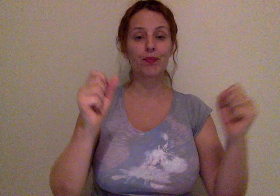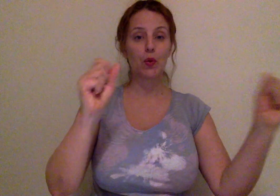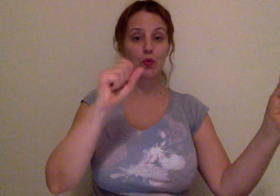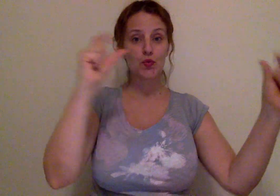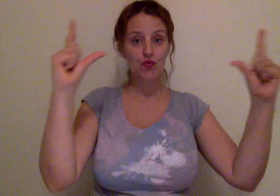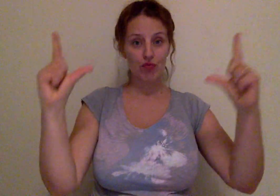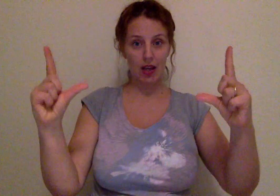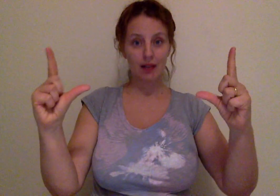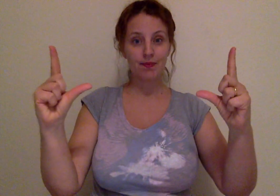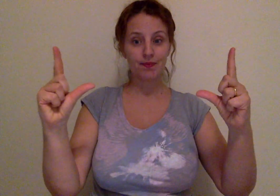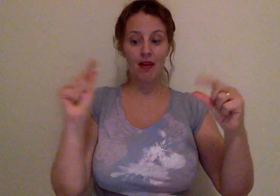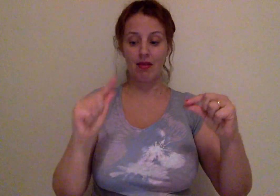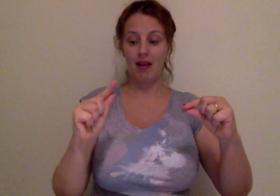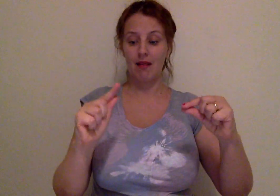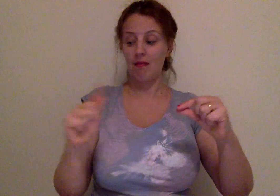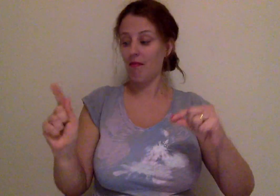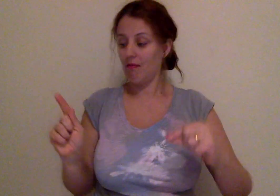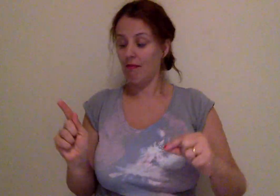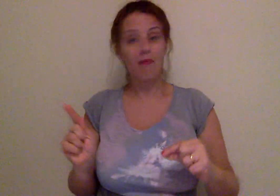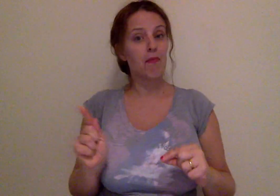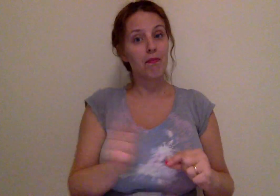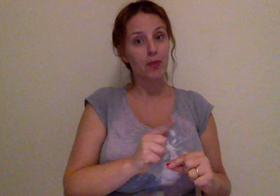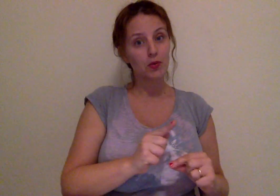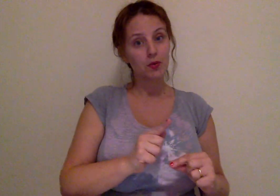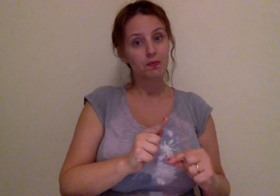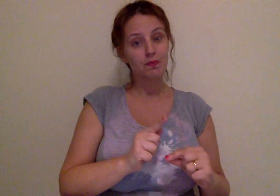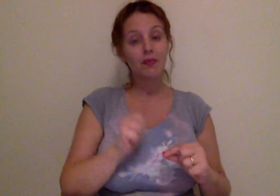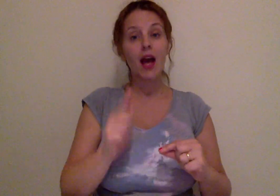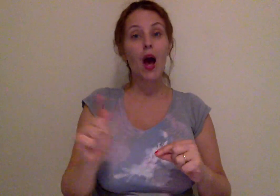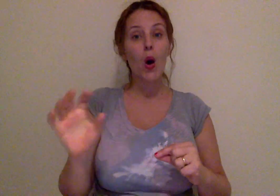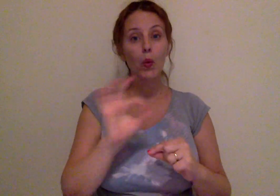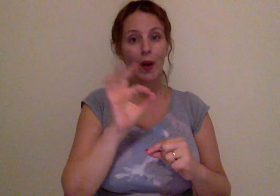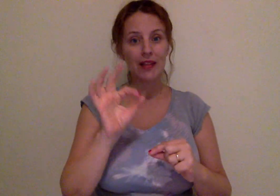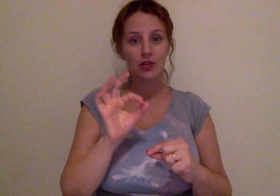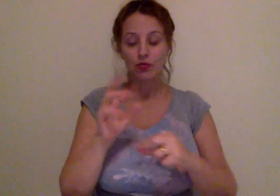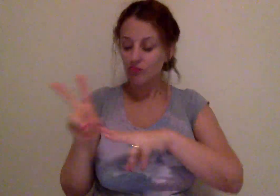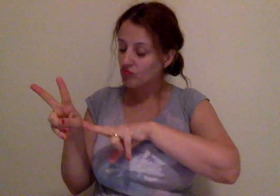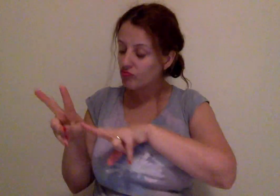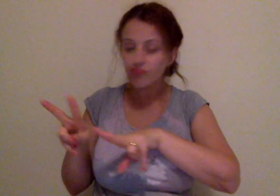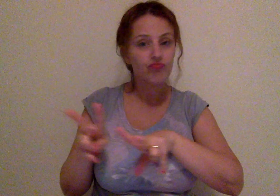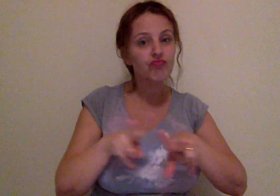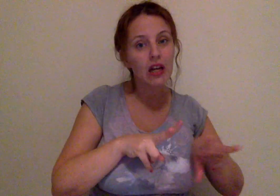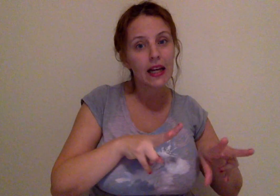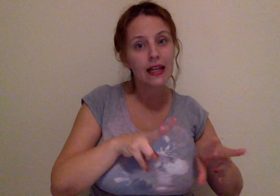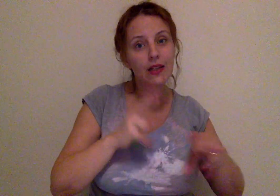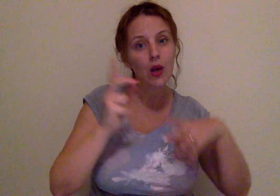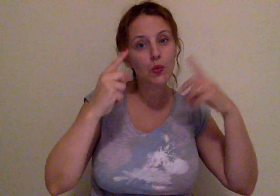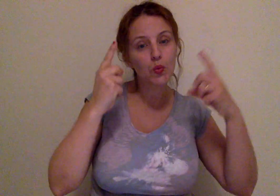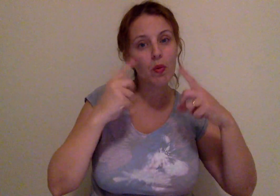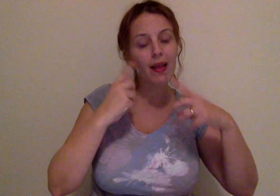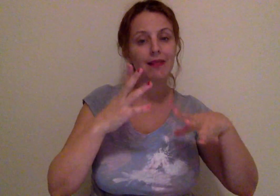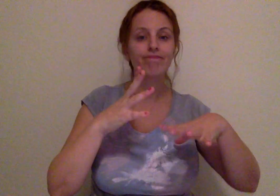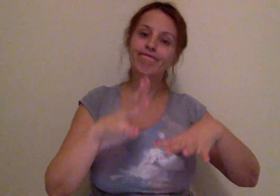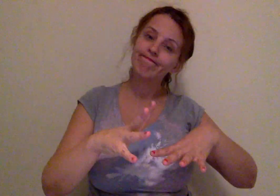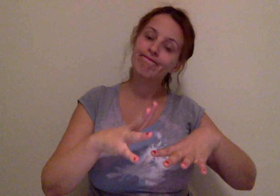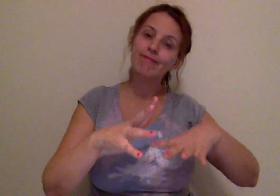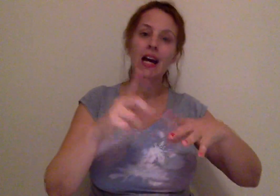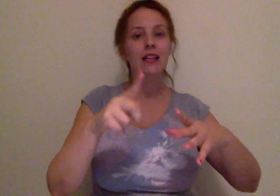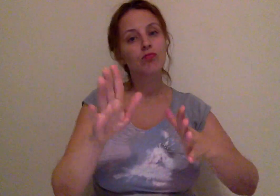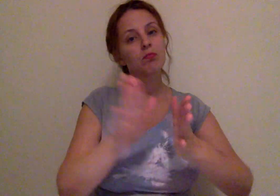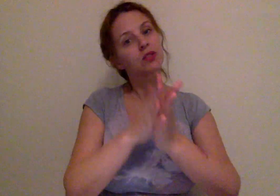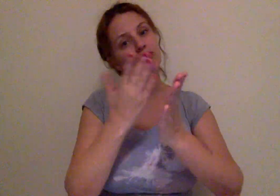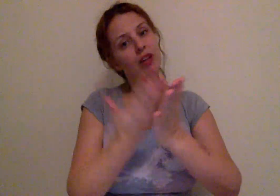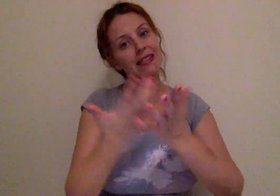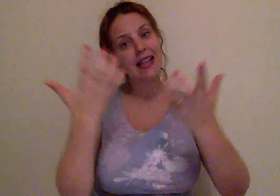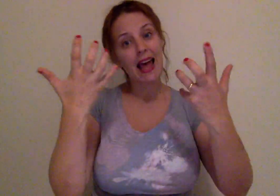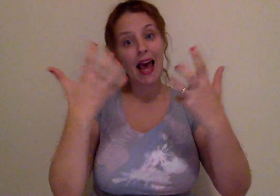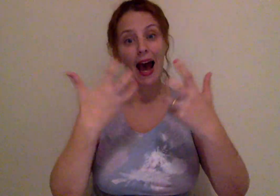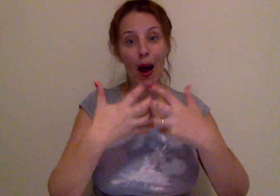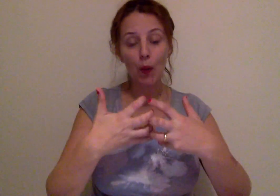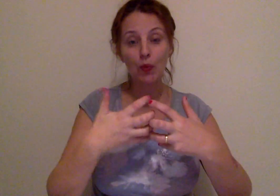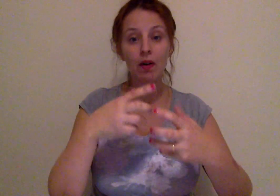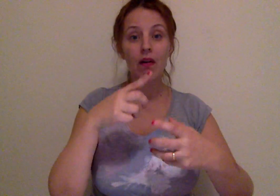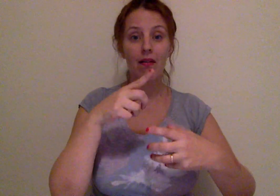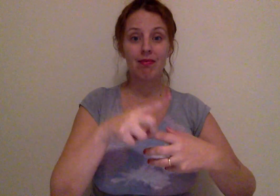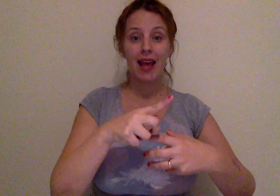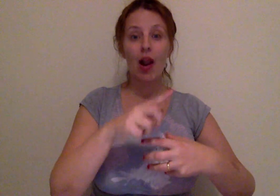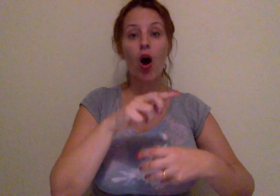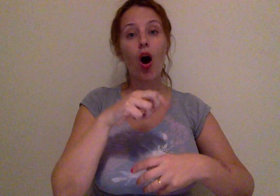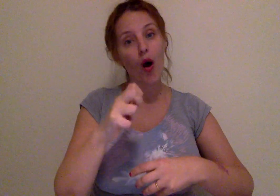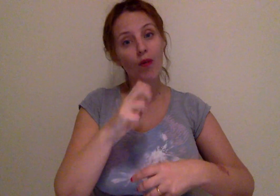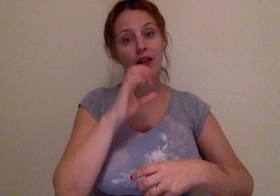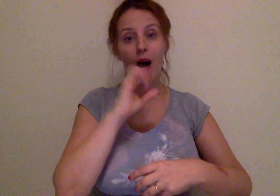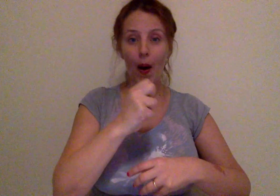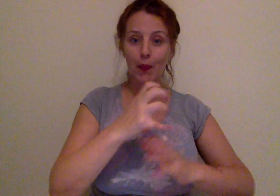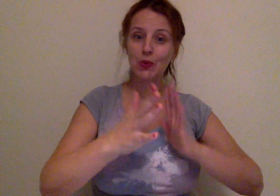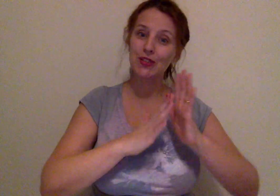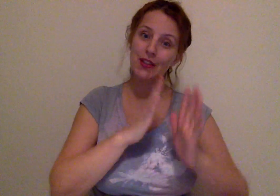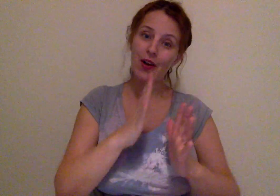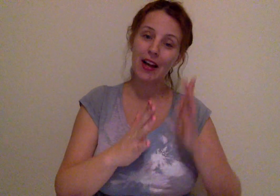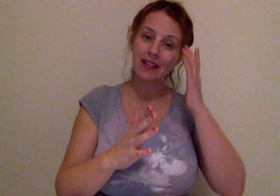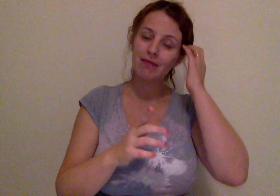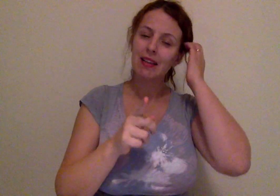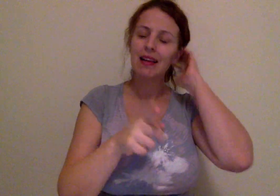At the bottom of the screen will be the questions. Have a look and see how you would translate them, after I will sign.